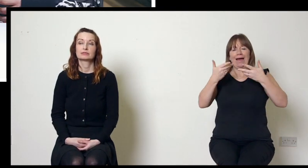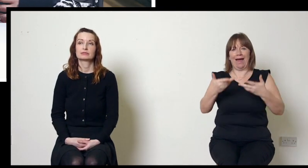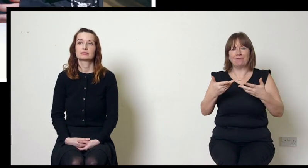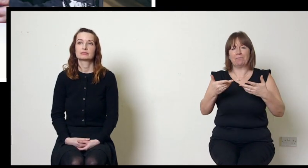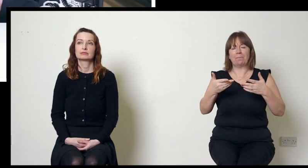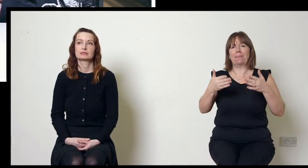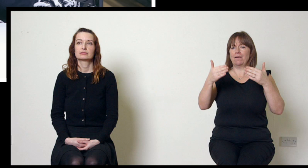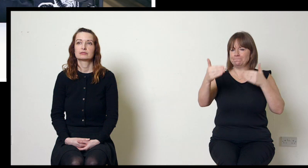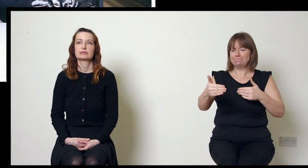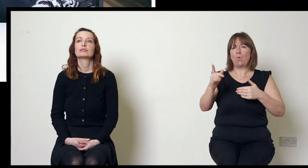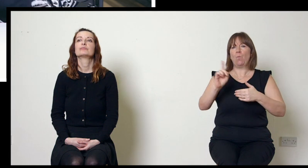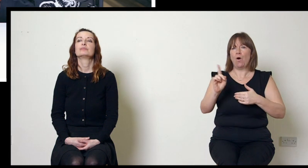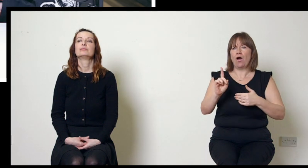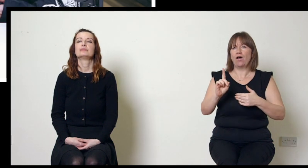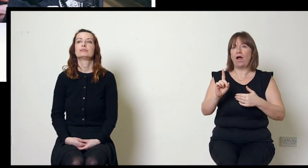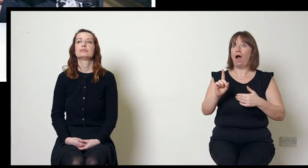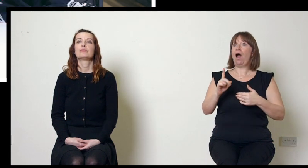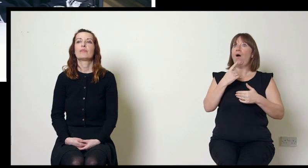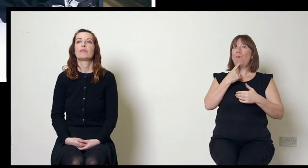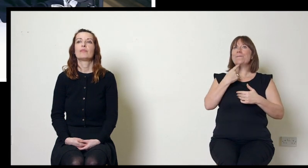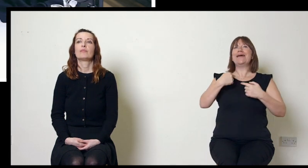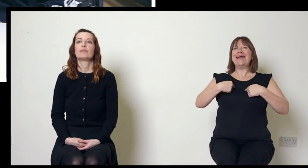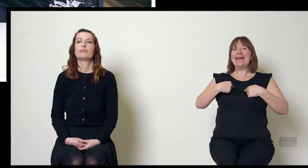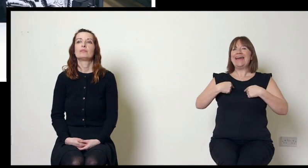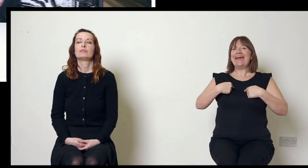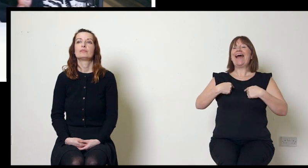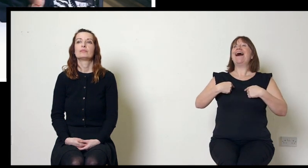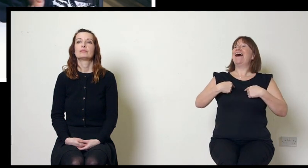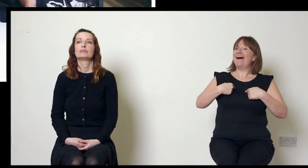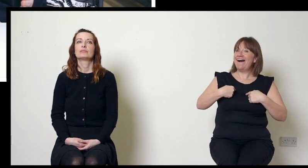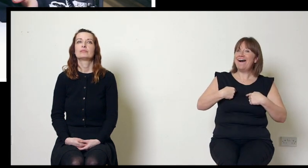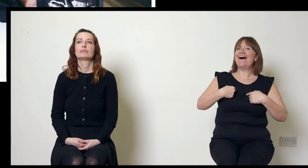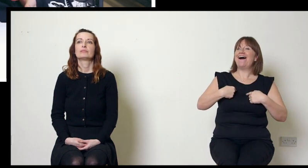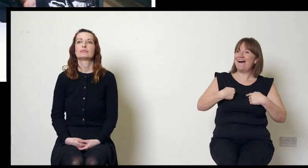So again, it's like that revelation of the terminology.